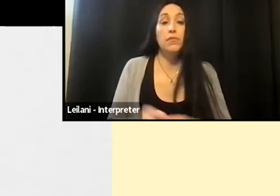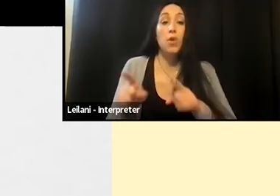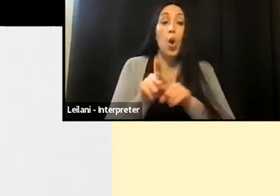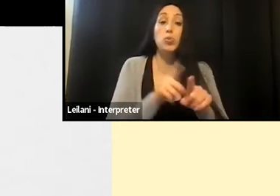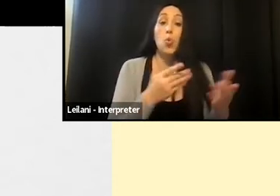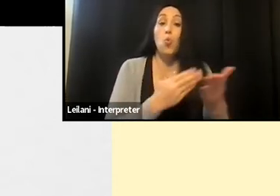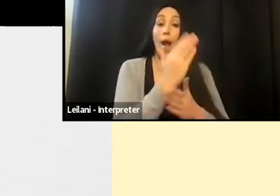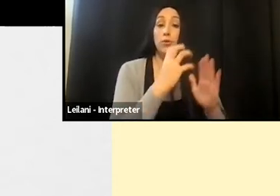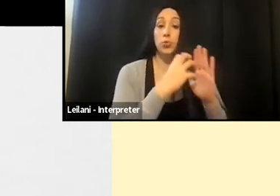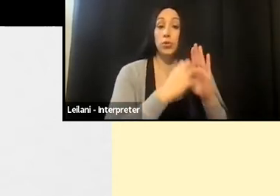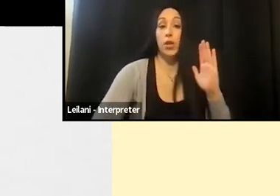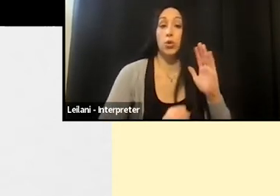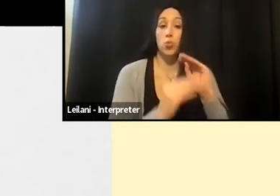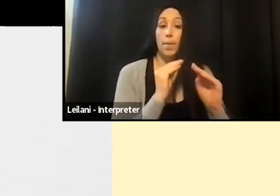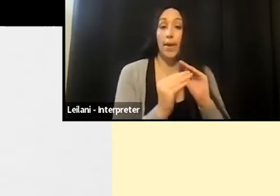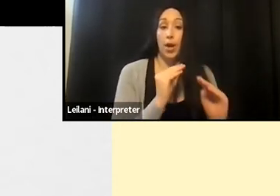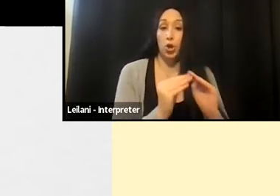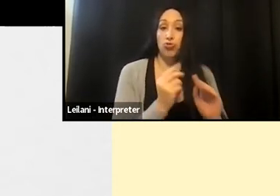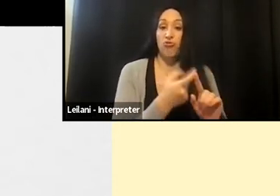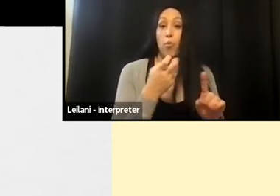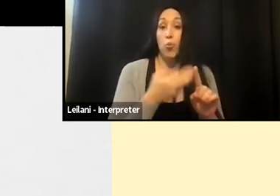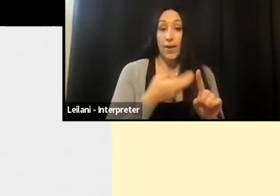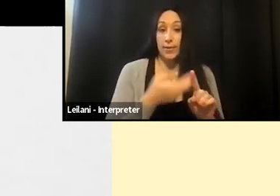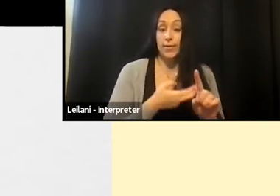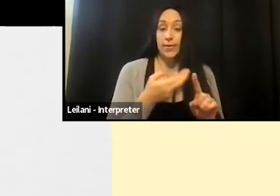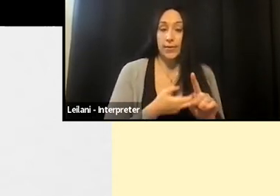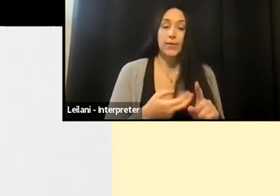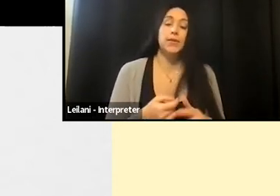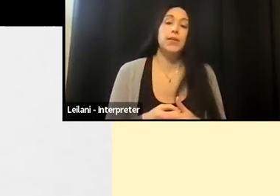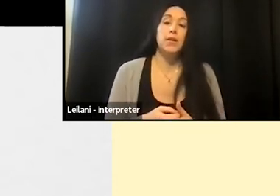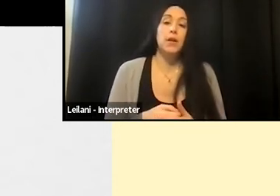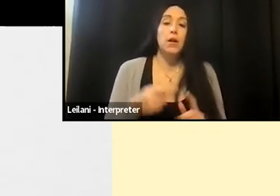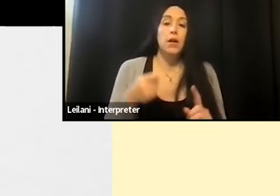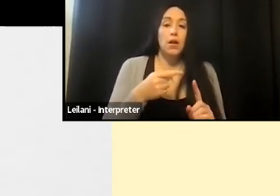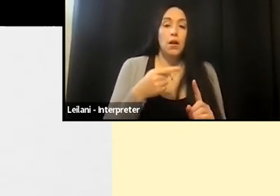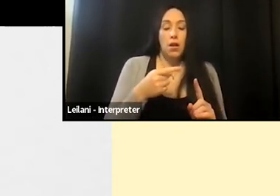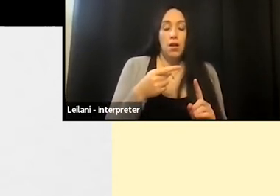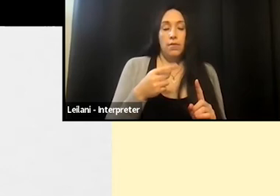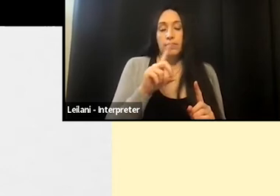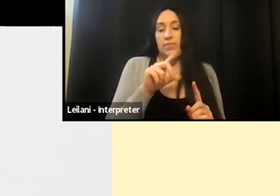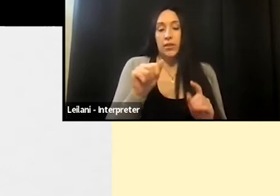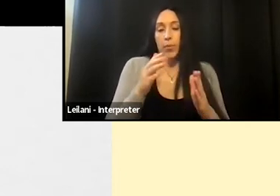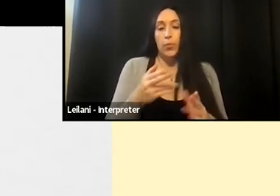who is himself living with a disability, as a veteran and has not been able to take a shower in his home in years